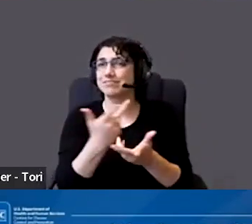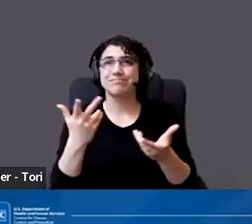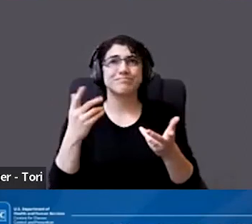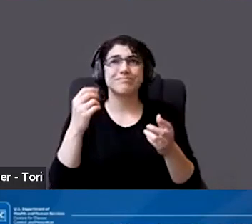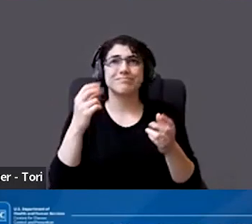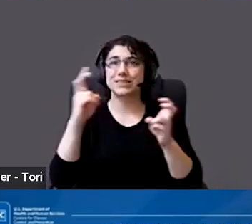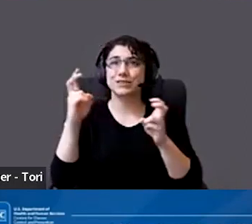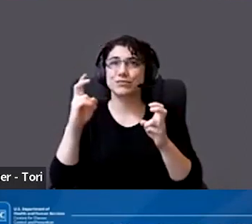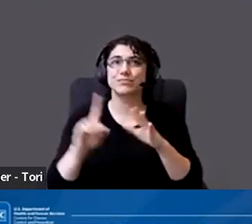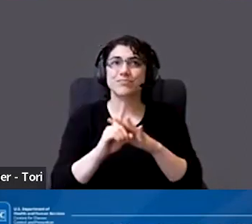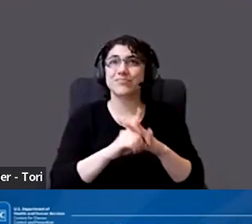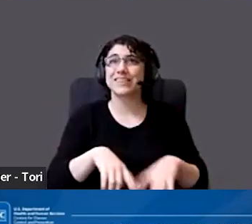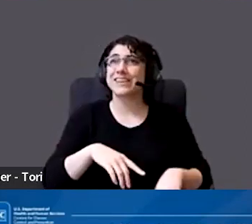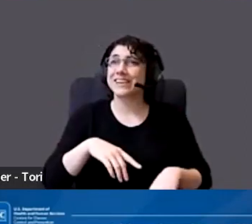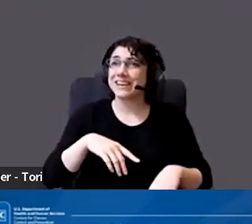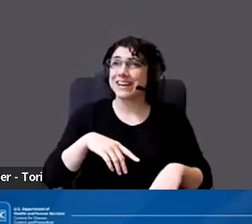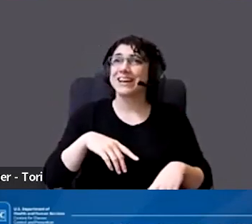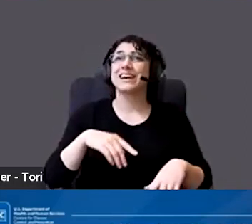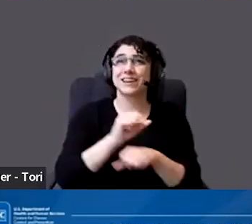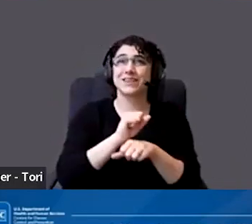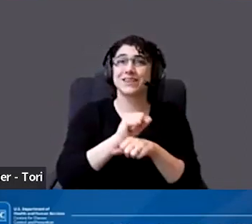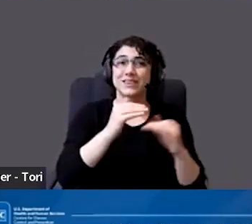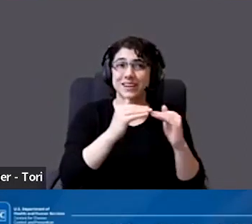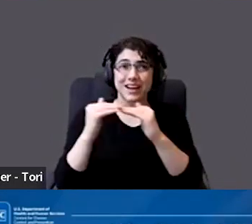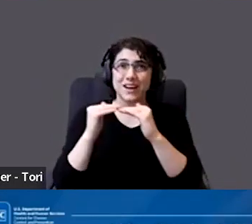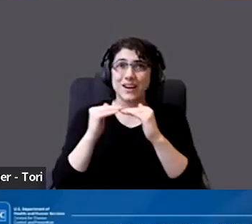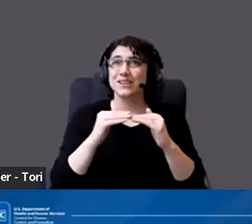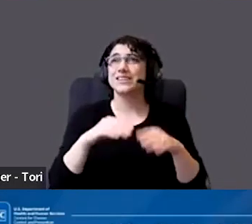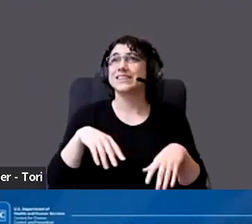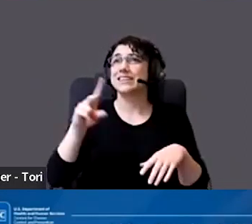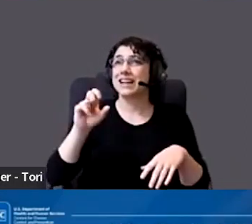surely don't want to leave out Lee Andris and the CDC team